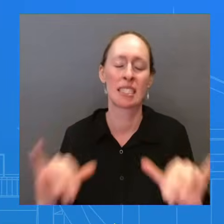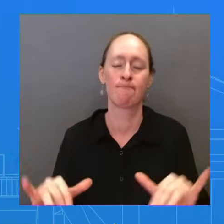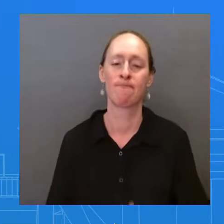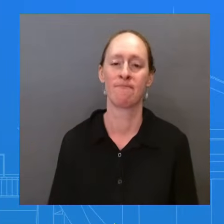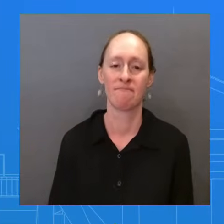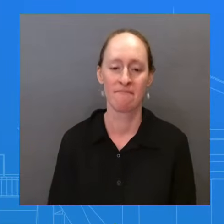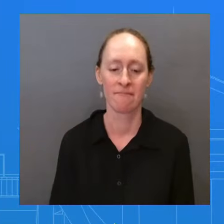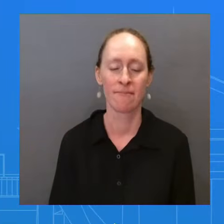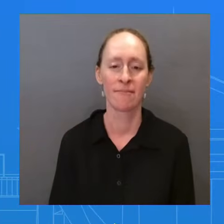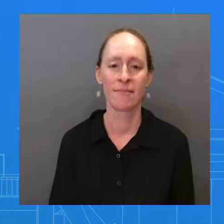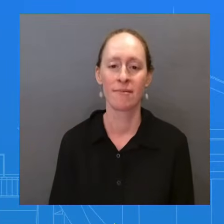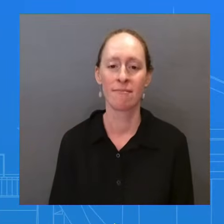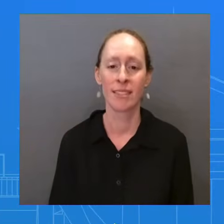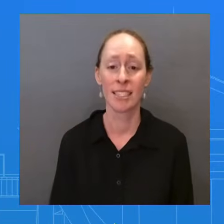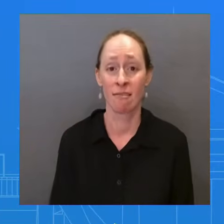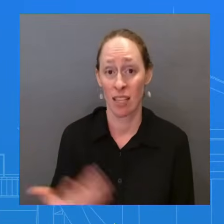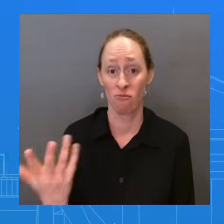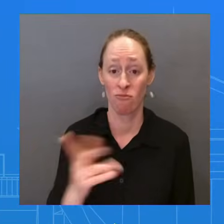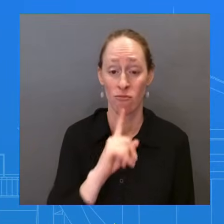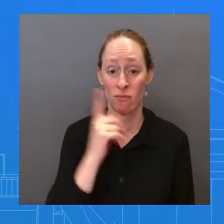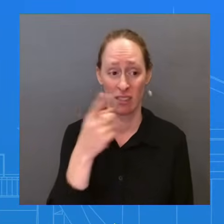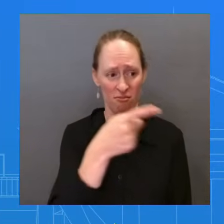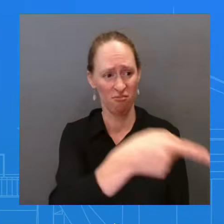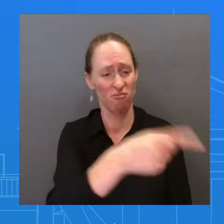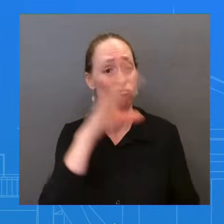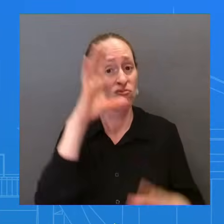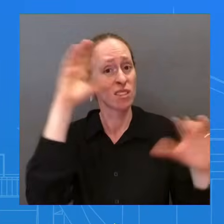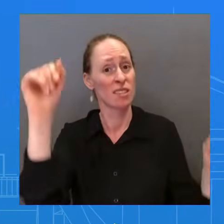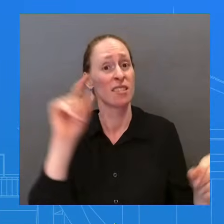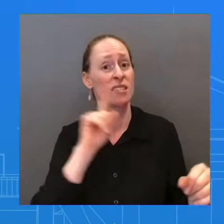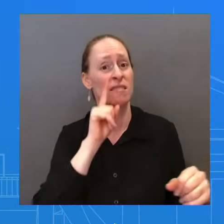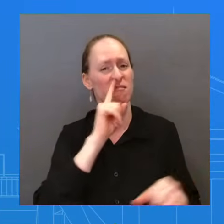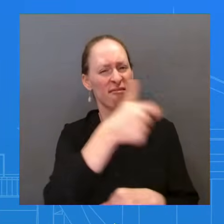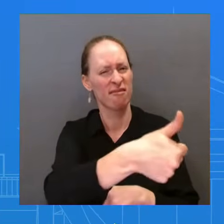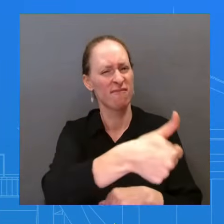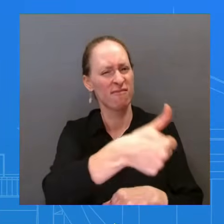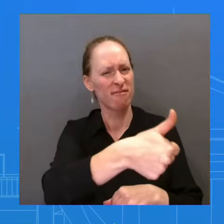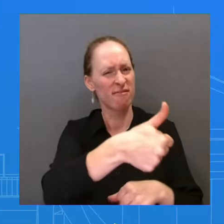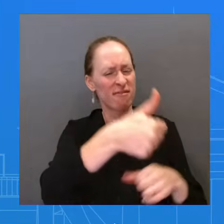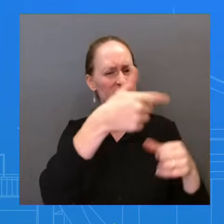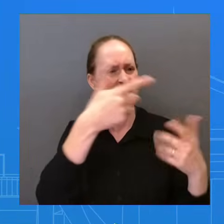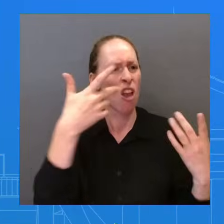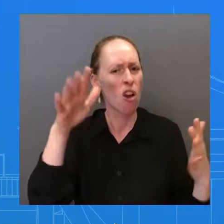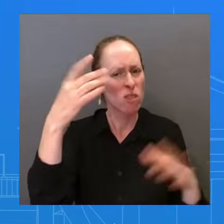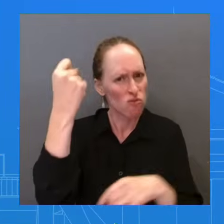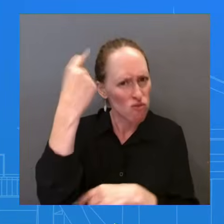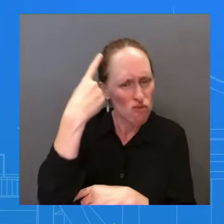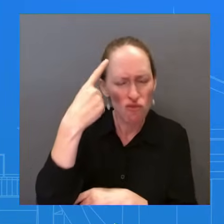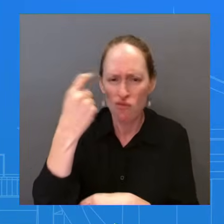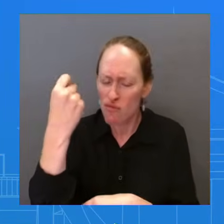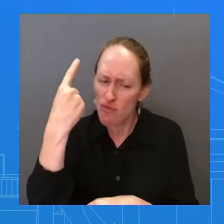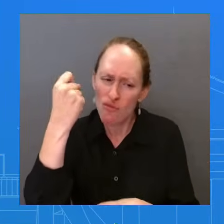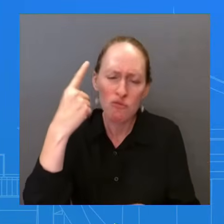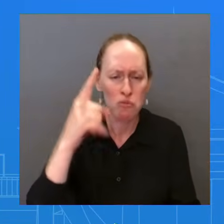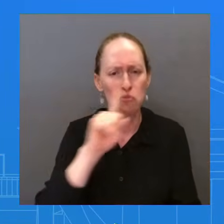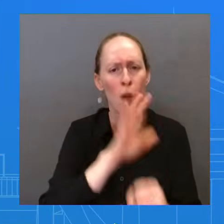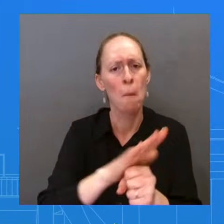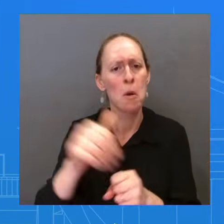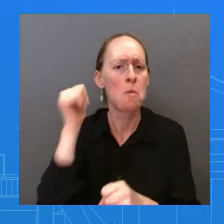has given us assurances that they respect those concerns. They understand them, and they appreciate them, and they respect them. Ms. Jean-Pierre: All right, we're going to take a couple more in the back. Go ahead. Go ahead, sir.